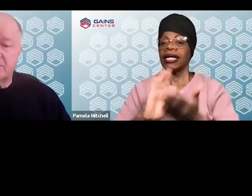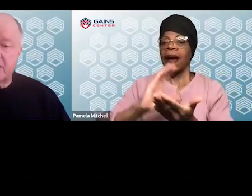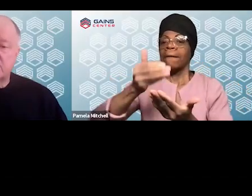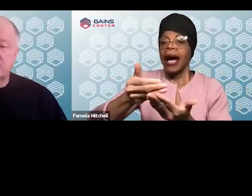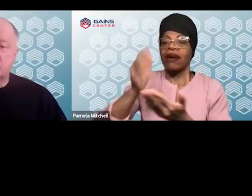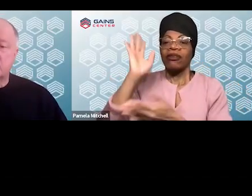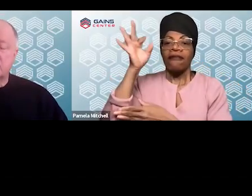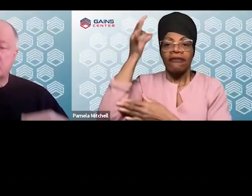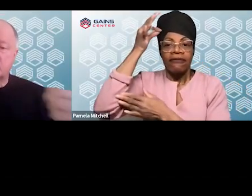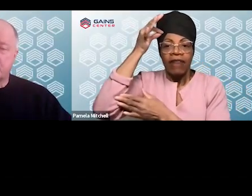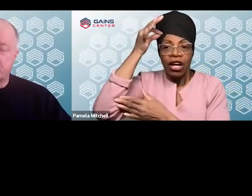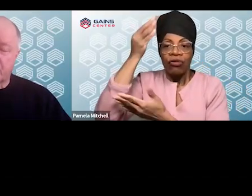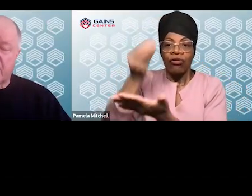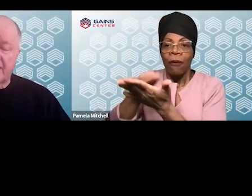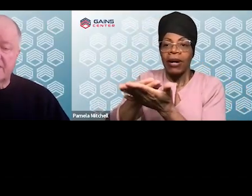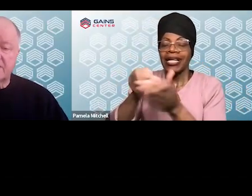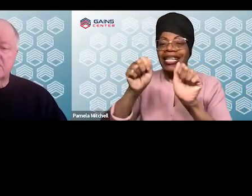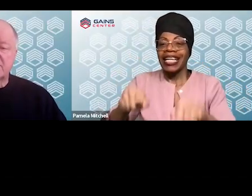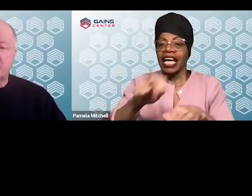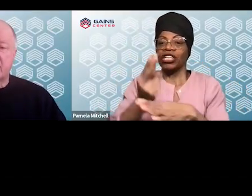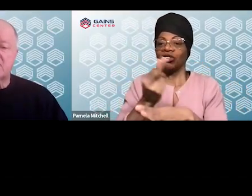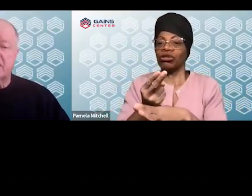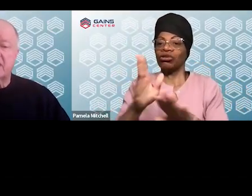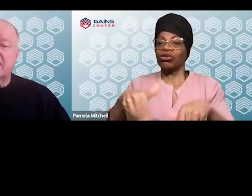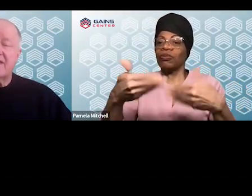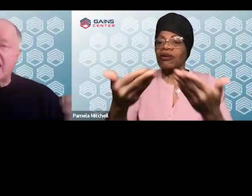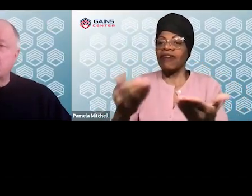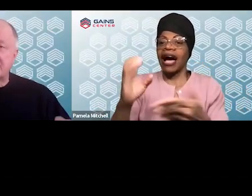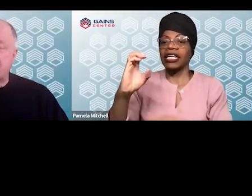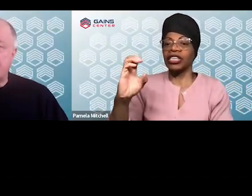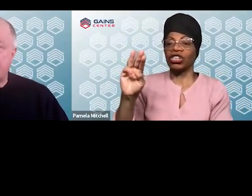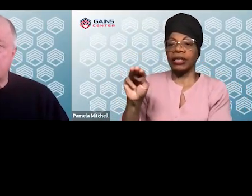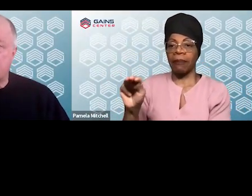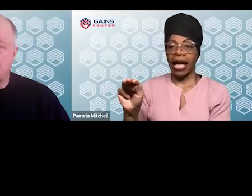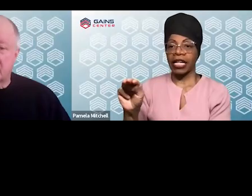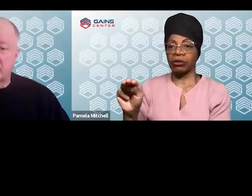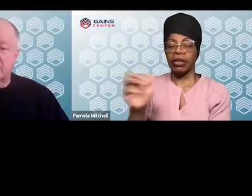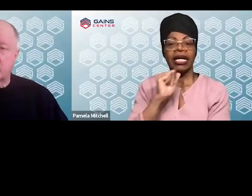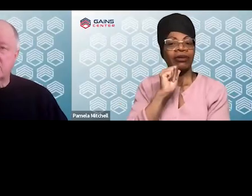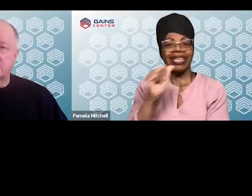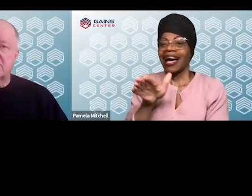that could be used to provide contingency management. That was not an adequate amount of reinforcement.